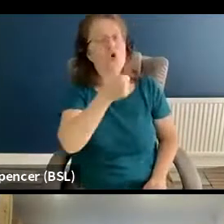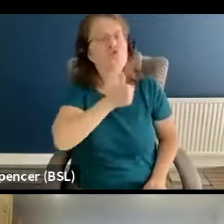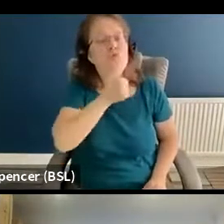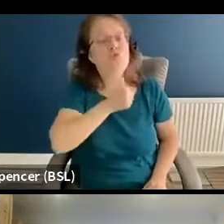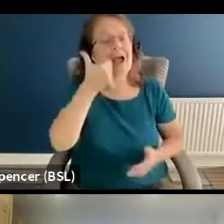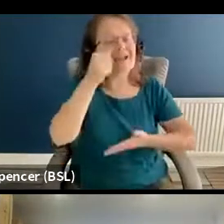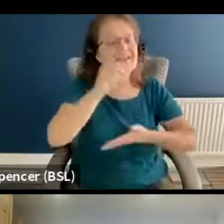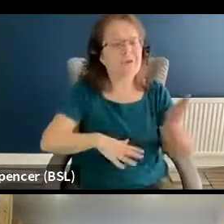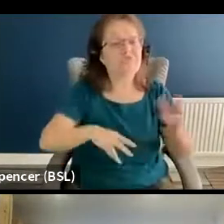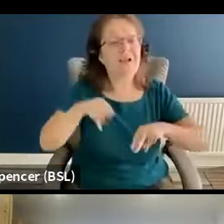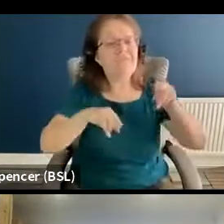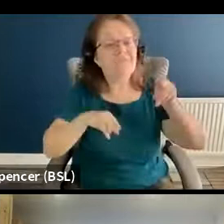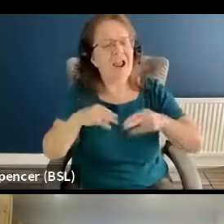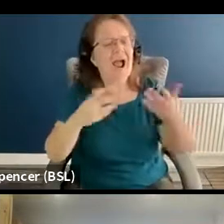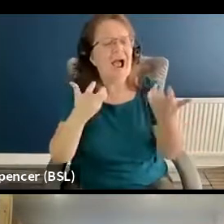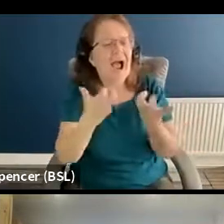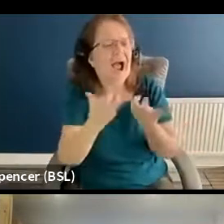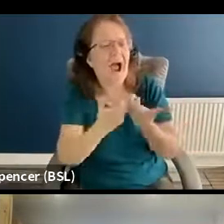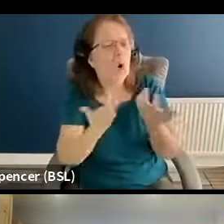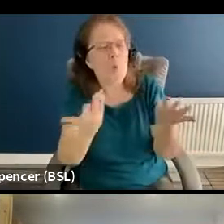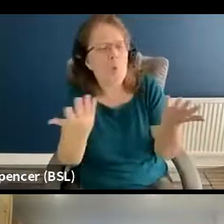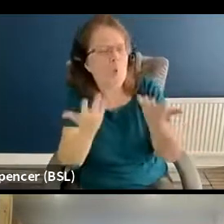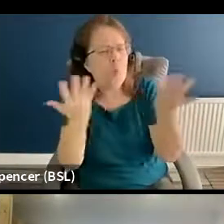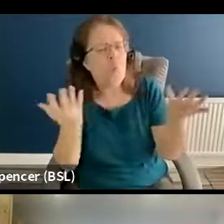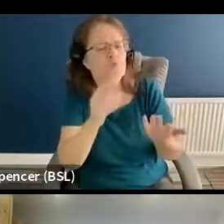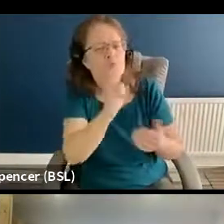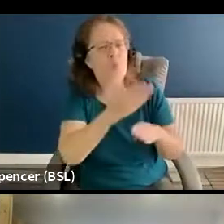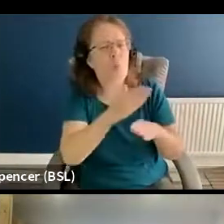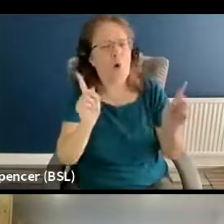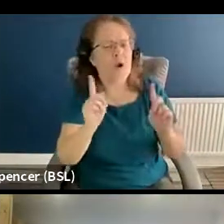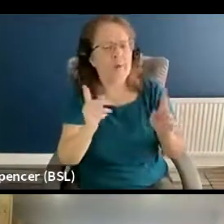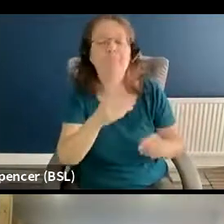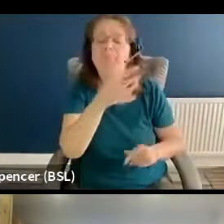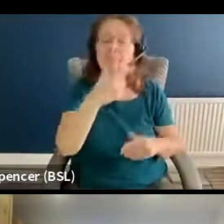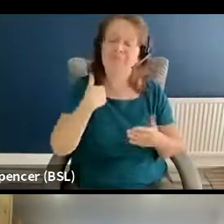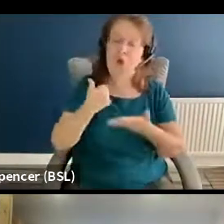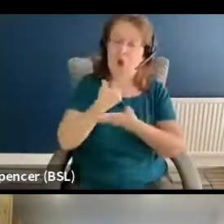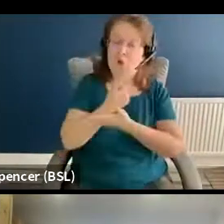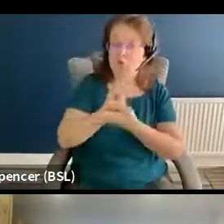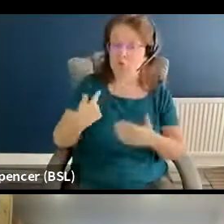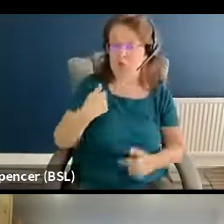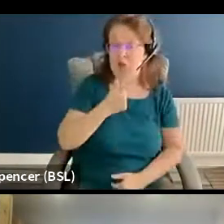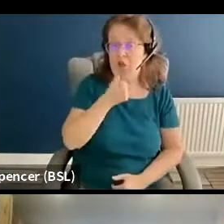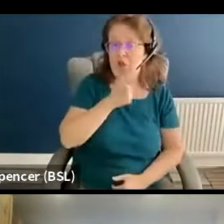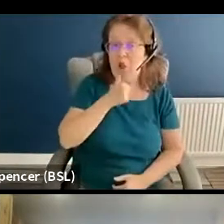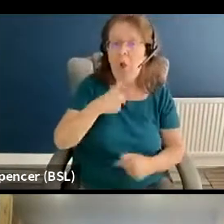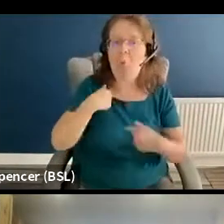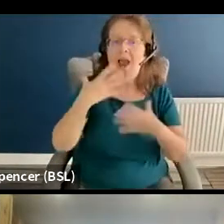To round around that out? I usually, as a user experience, we do expert assessments. So we try